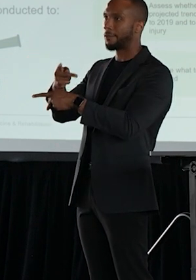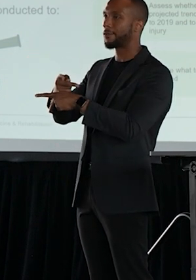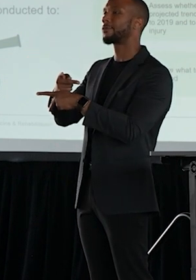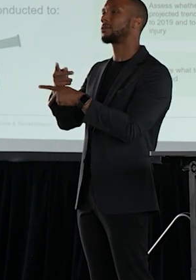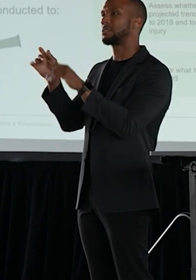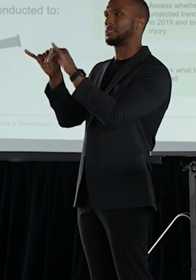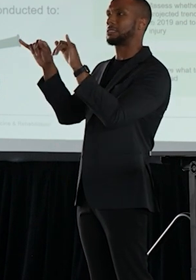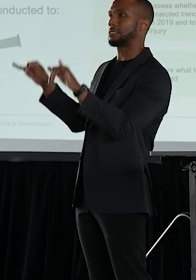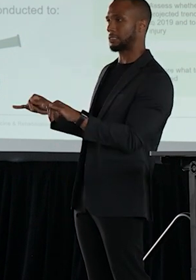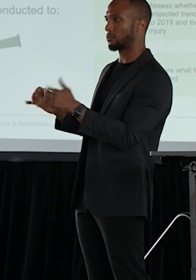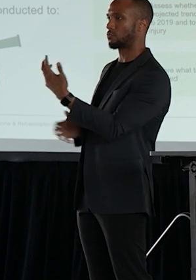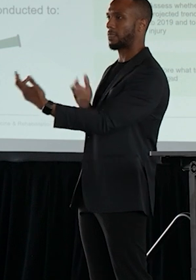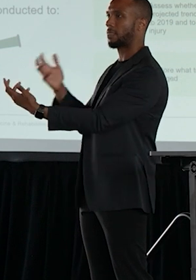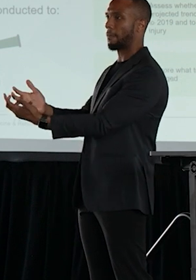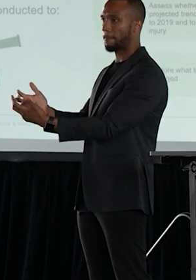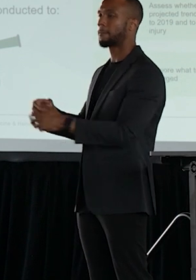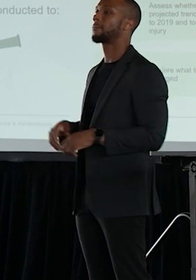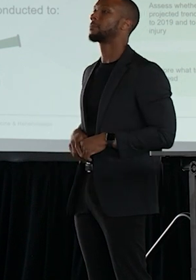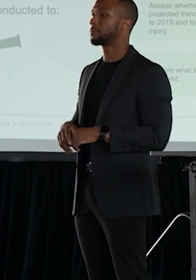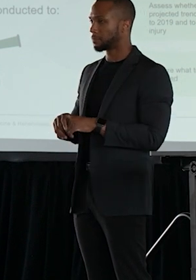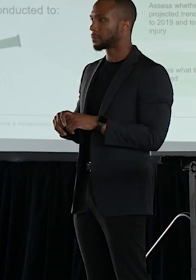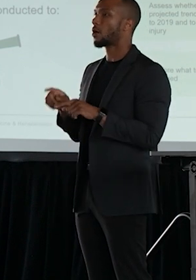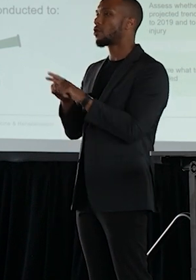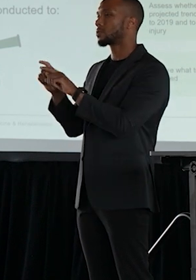system to meet their needs, also between project for the future.